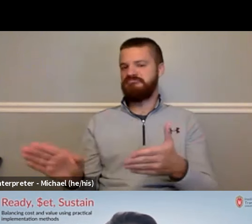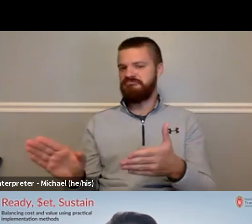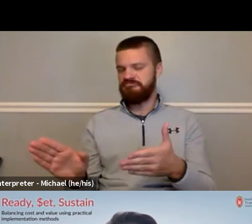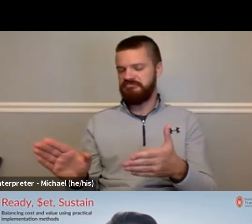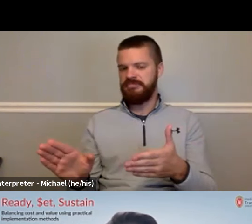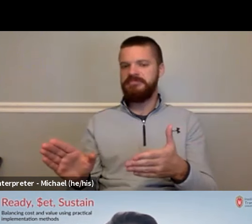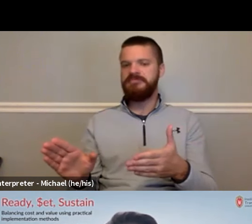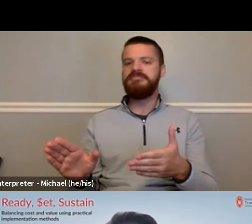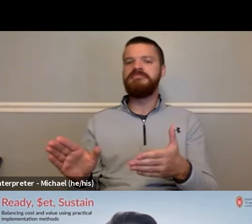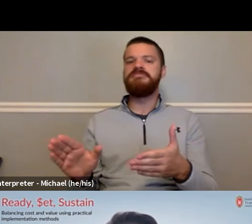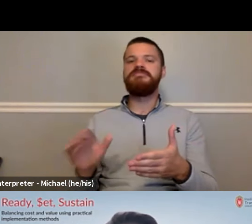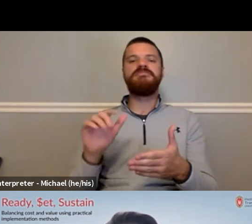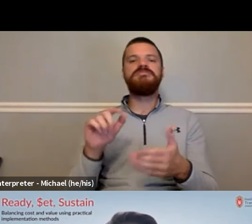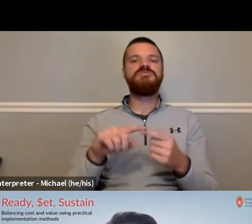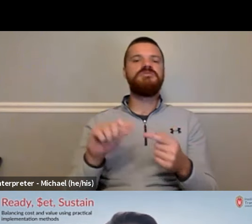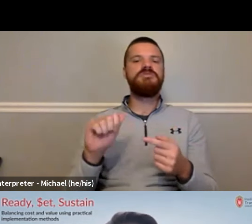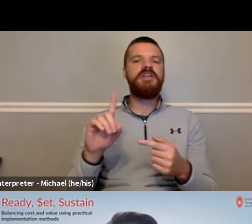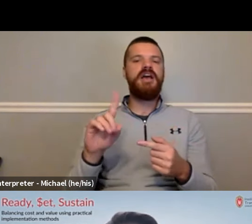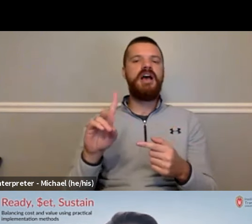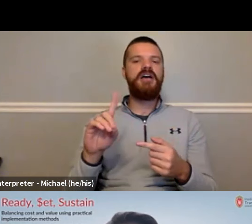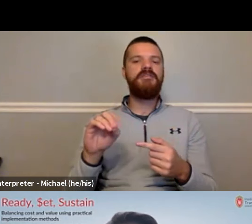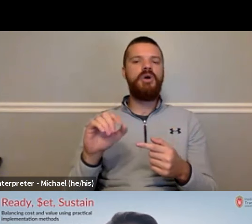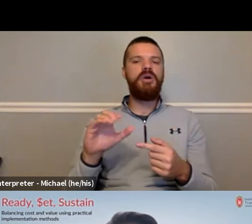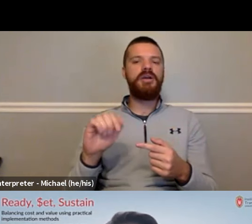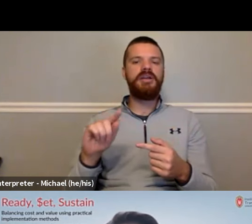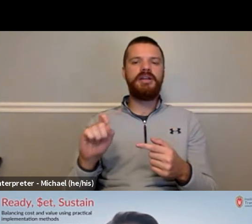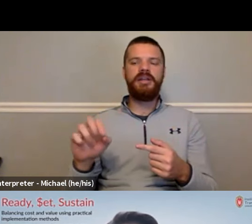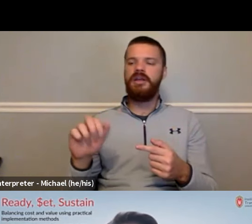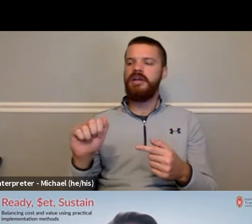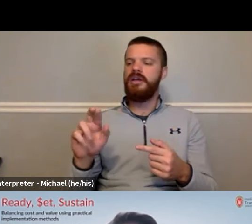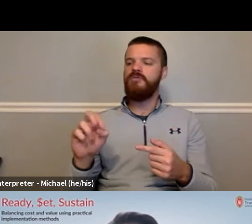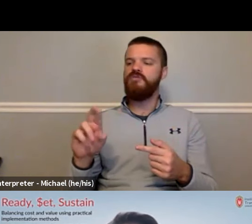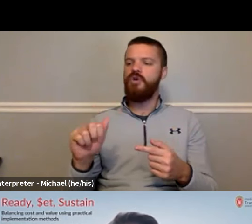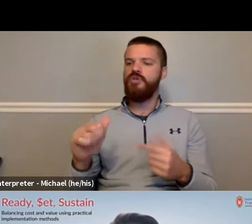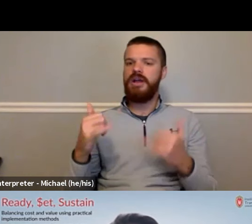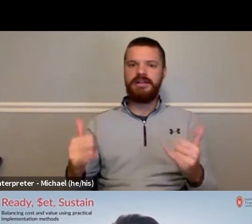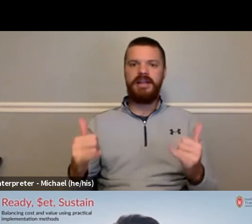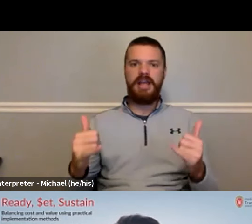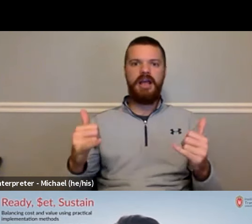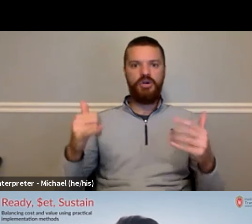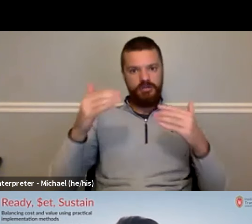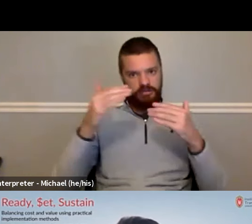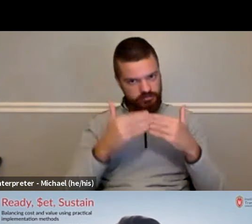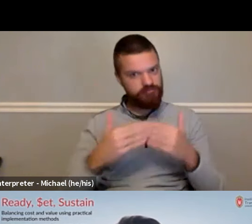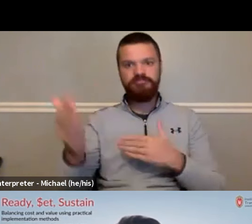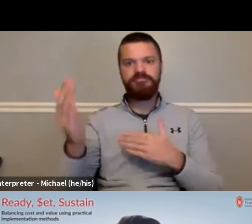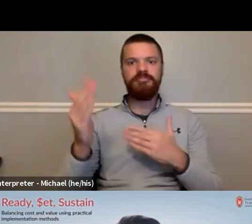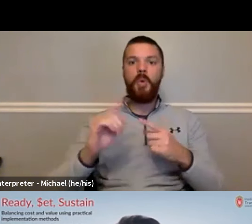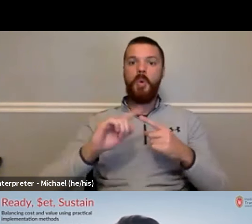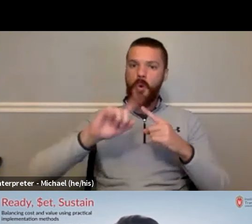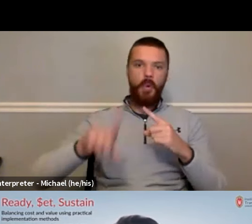Michelle Chui: And now we're embarking on the pilot phase, and we had to decide okay when are we going to stop.